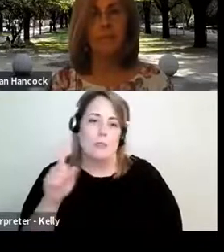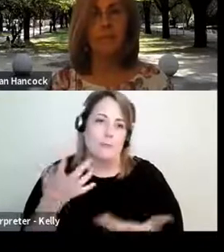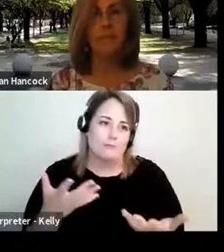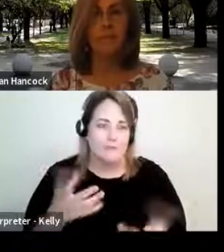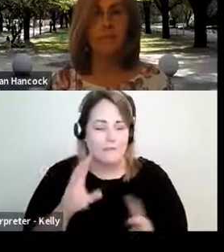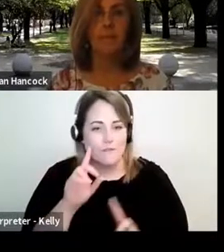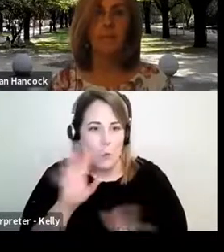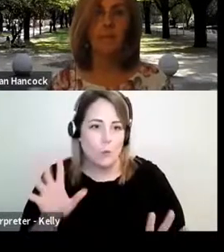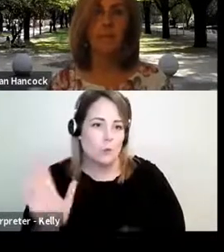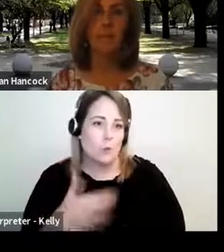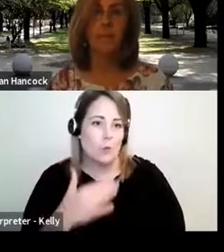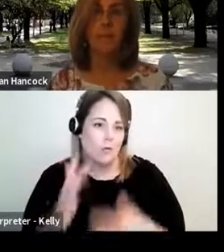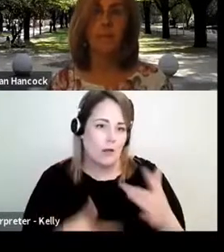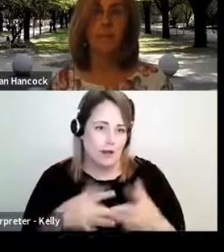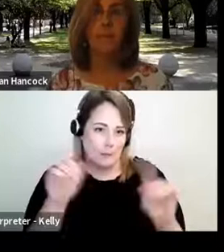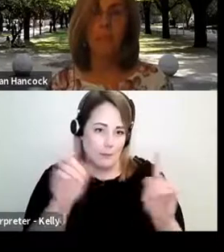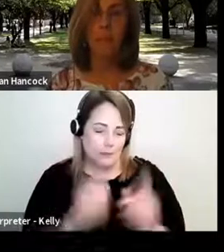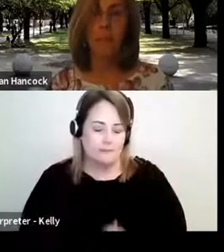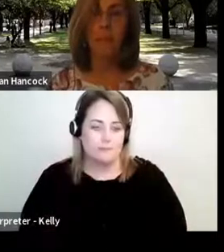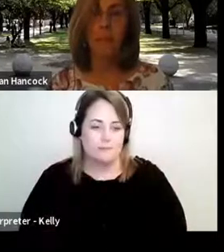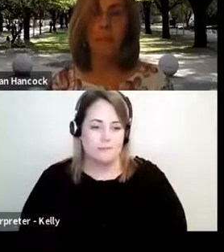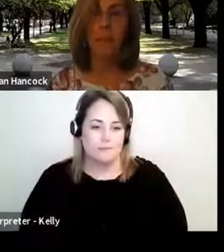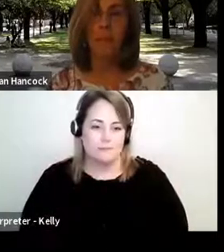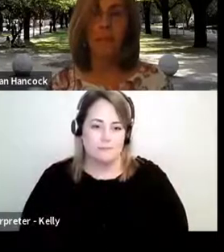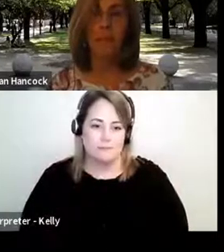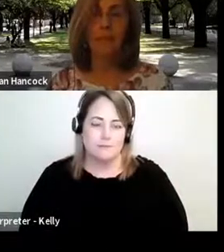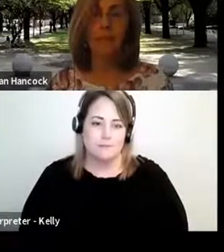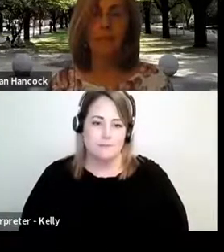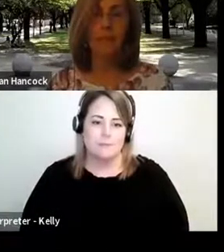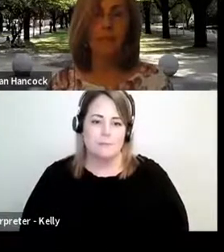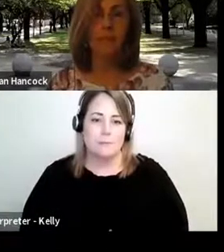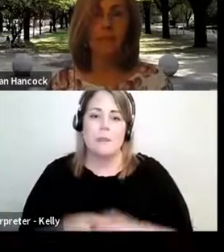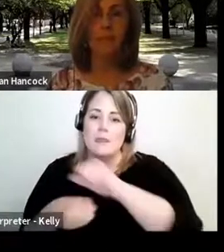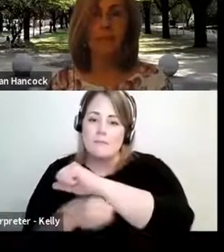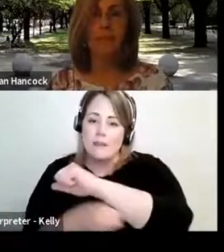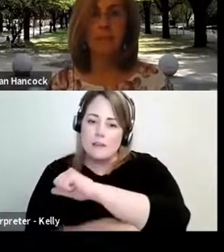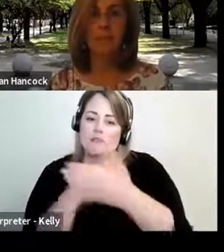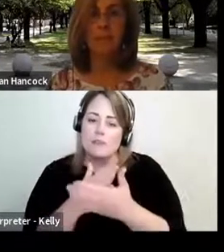The underpinning of our program was very based on self-determination theory. So the idea is